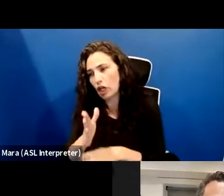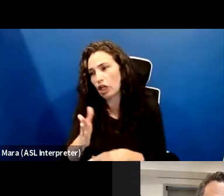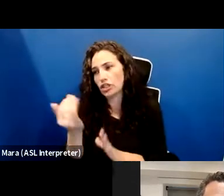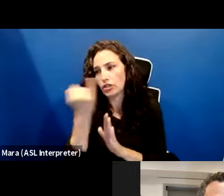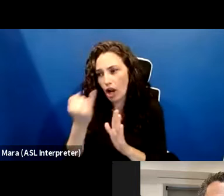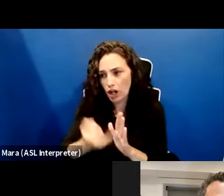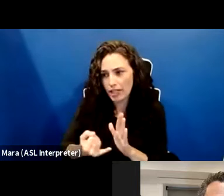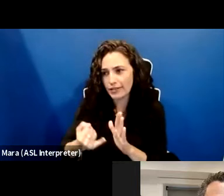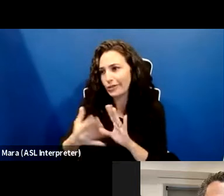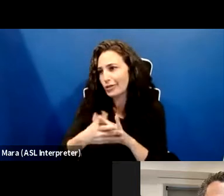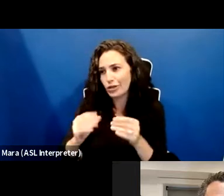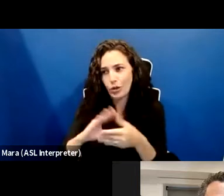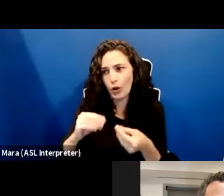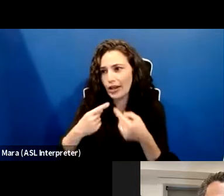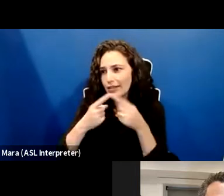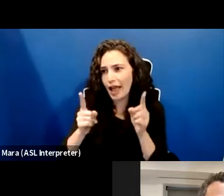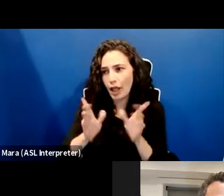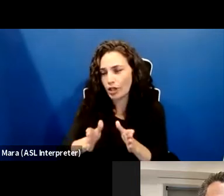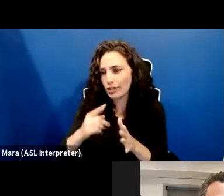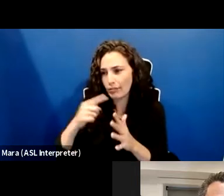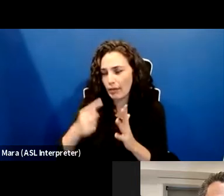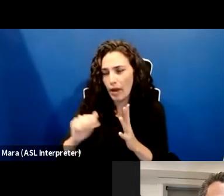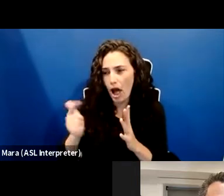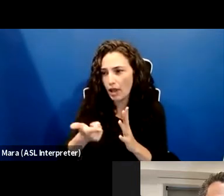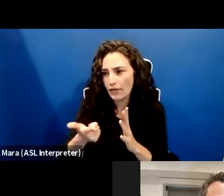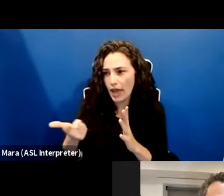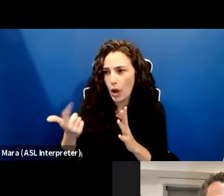as they give us a chance to put pieces together